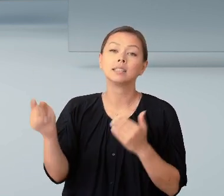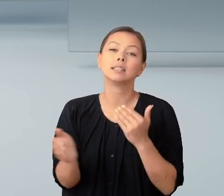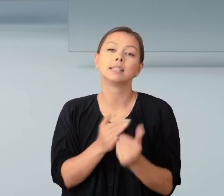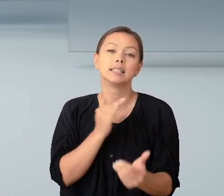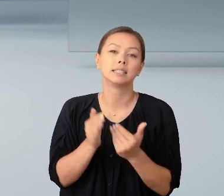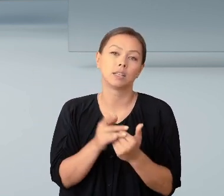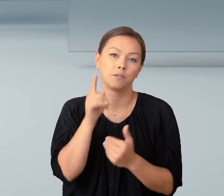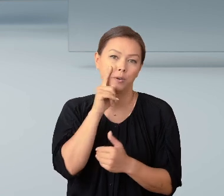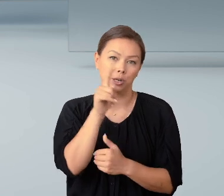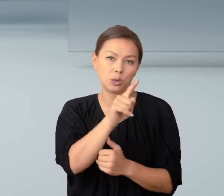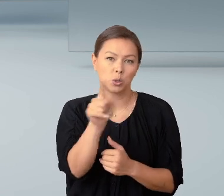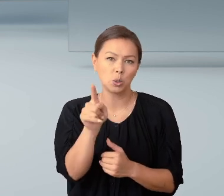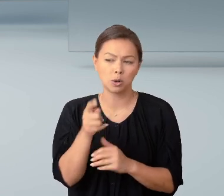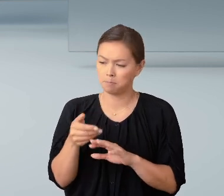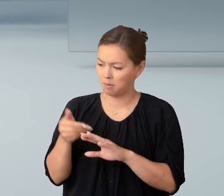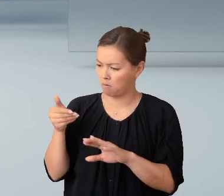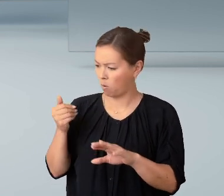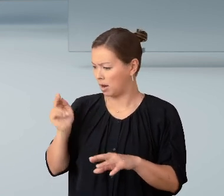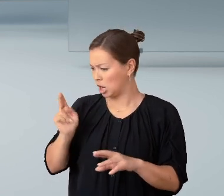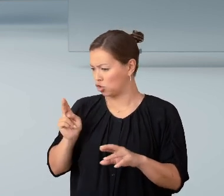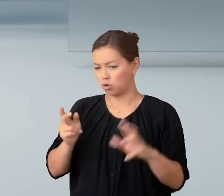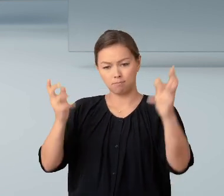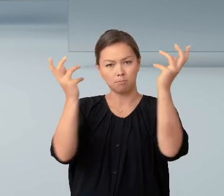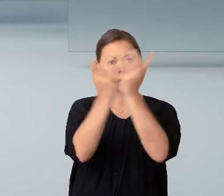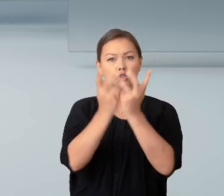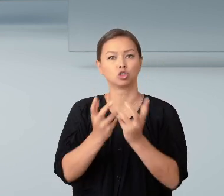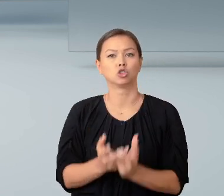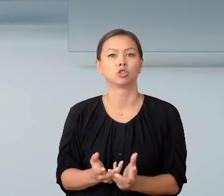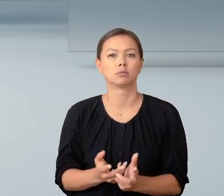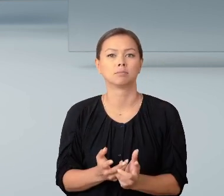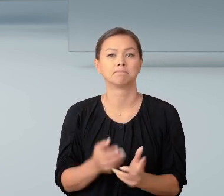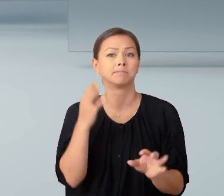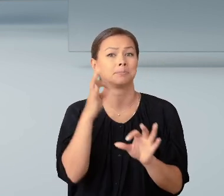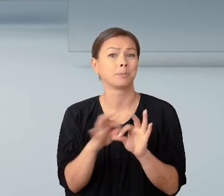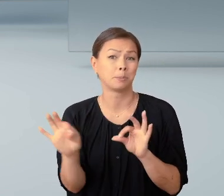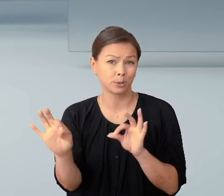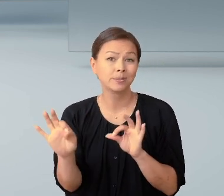history and just match that. So that was all I was going to